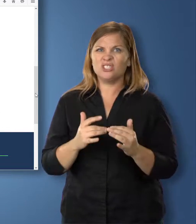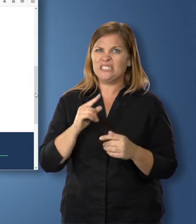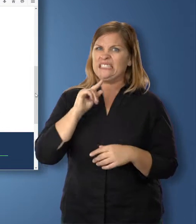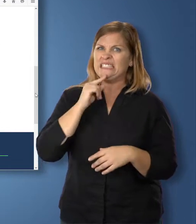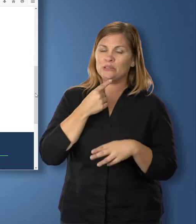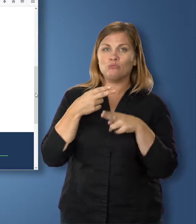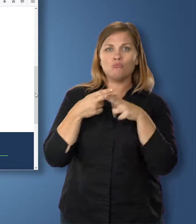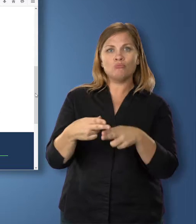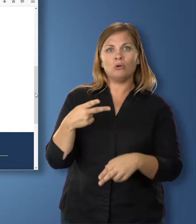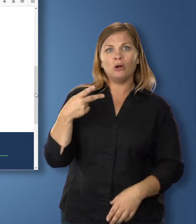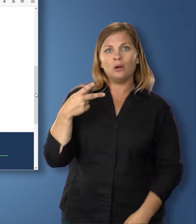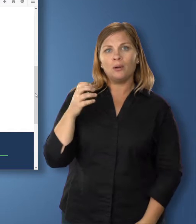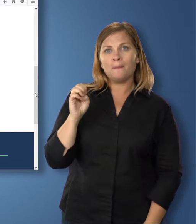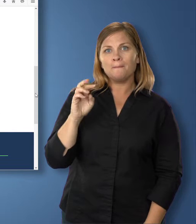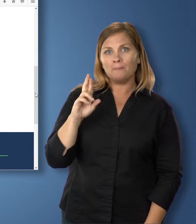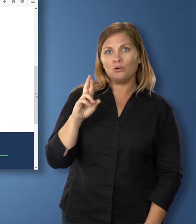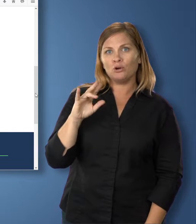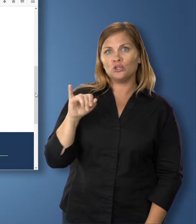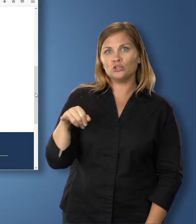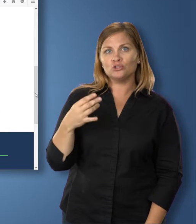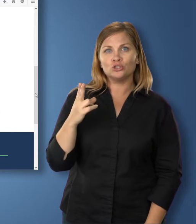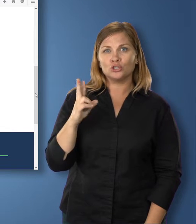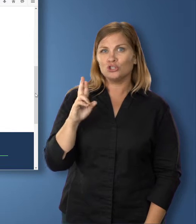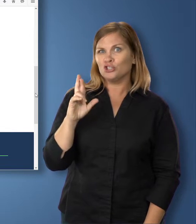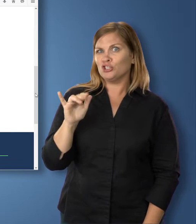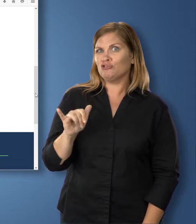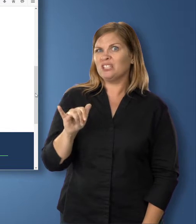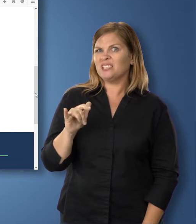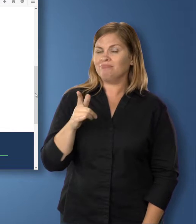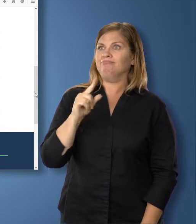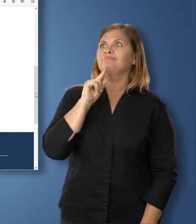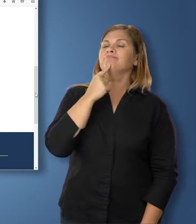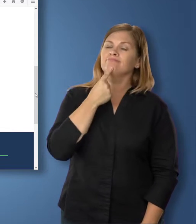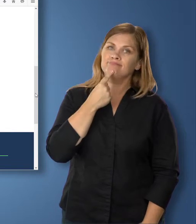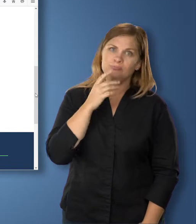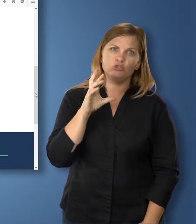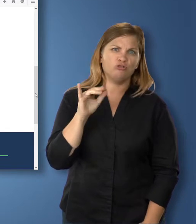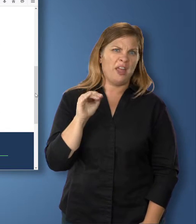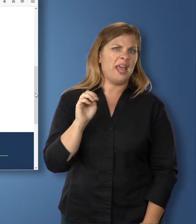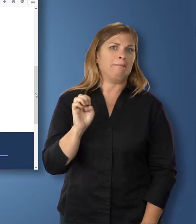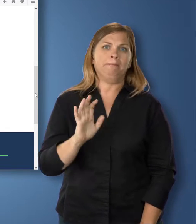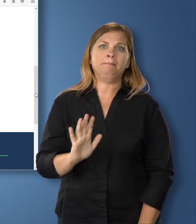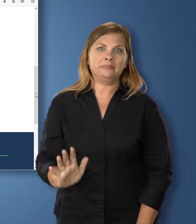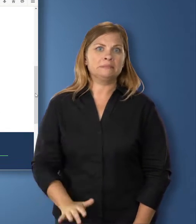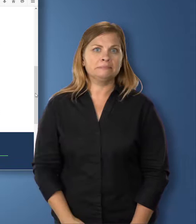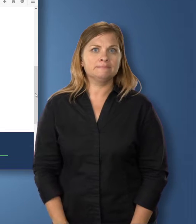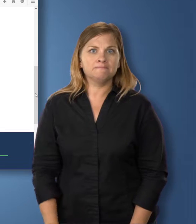By typing your name, you promise that you understand the oath and that all of the information is true.